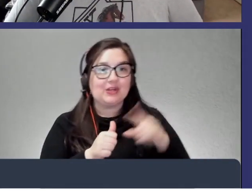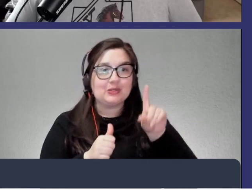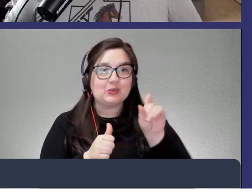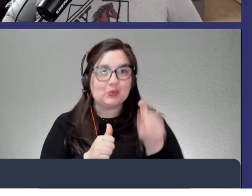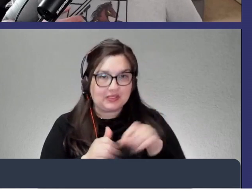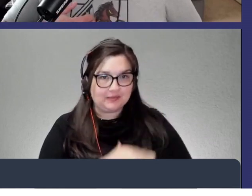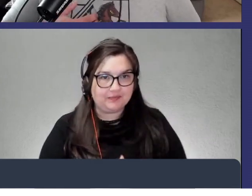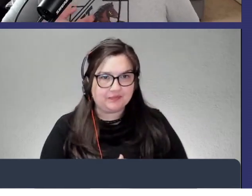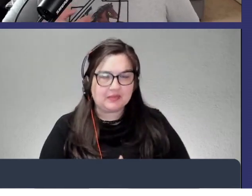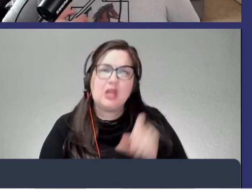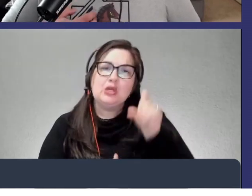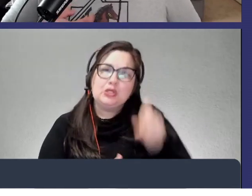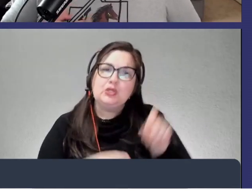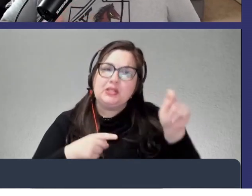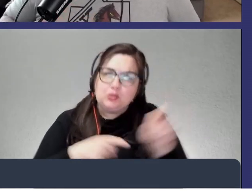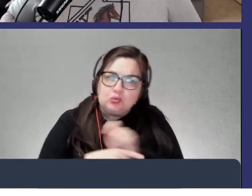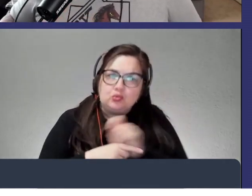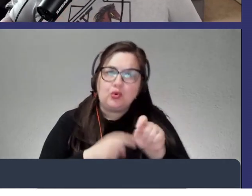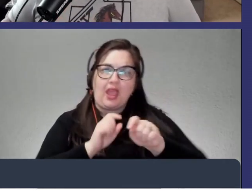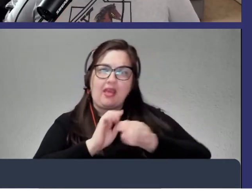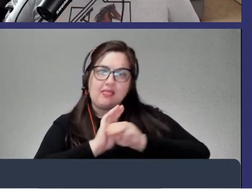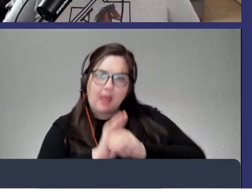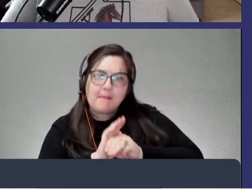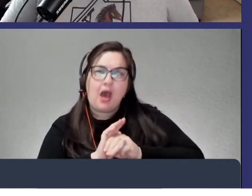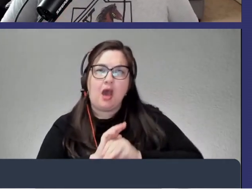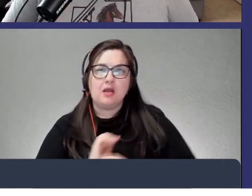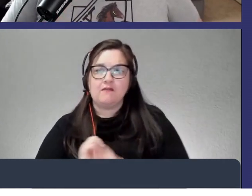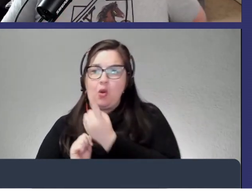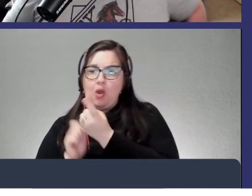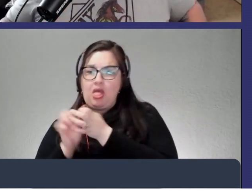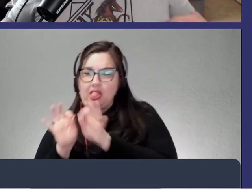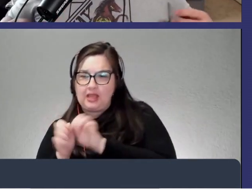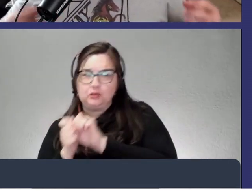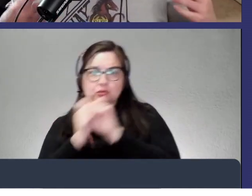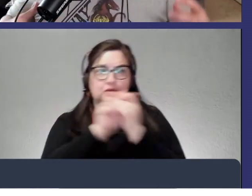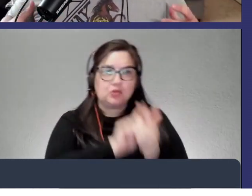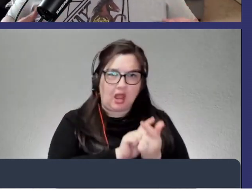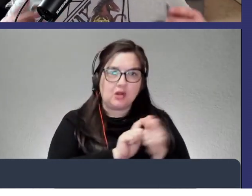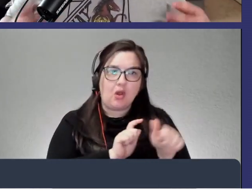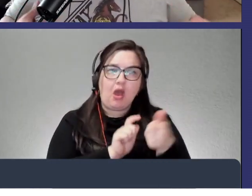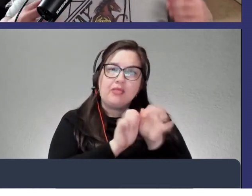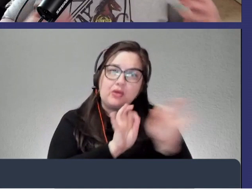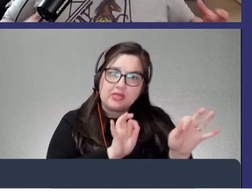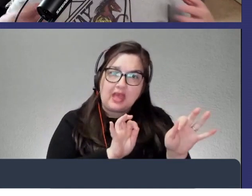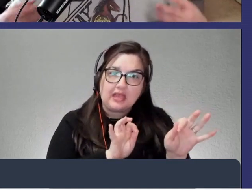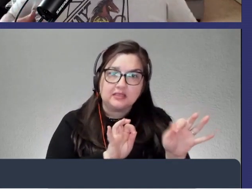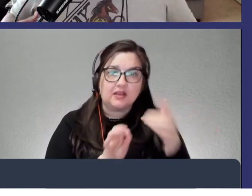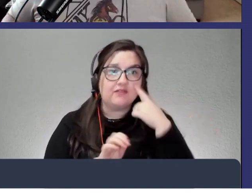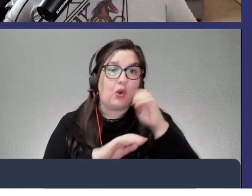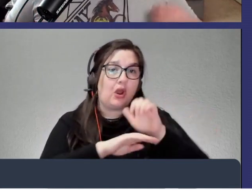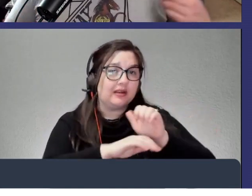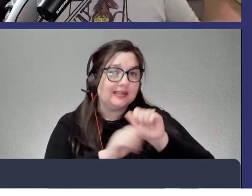do you need to train the model for one language to one language? So let's say you wanted to train the model to translate English to Spanish.